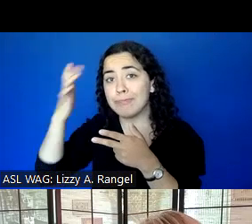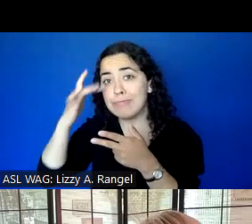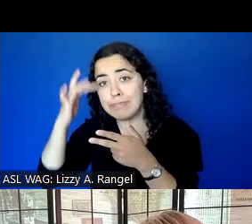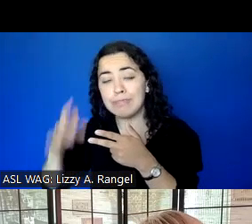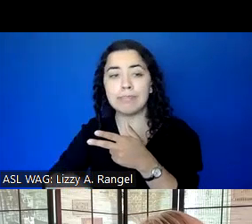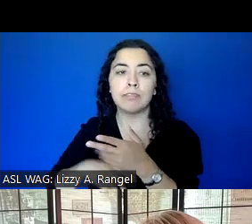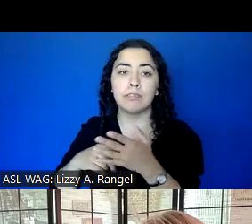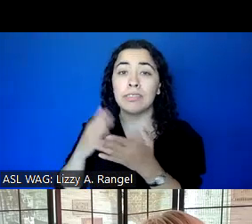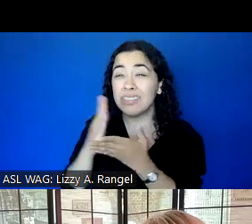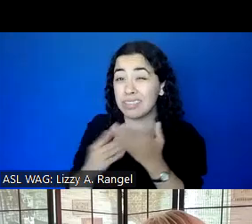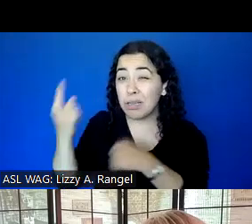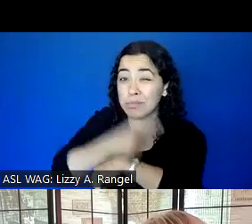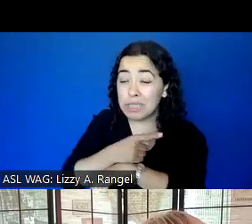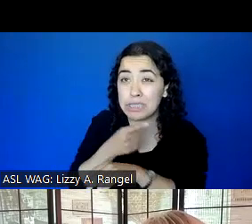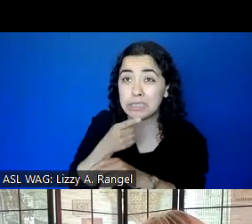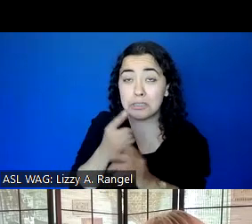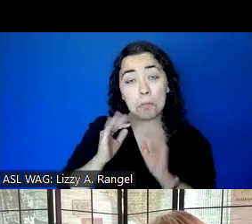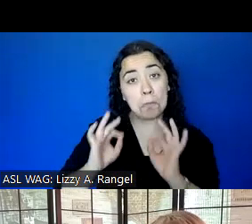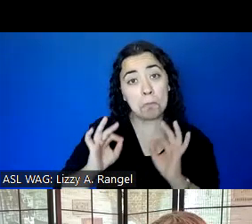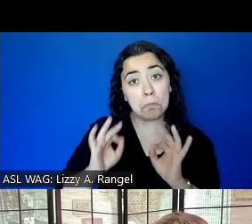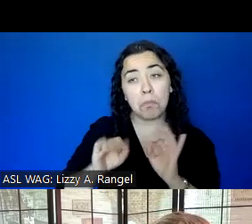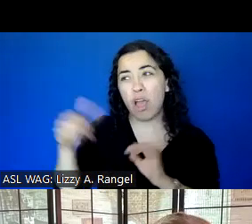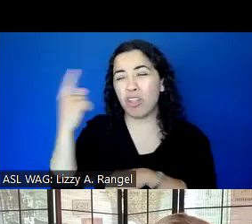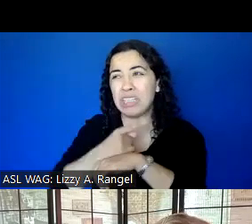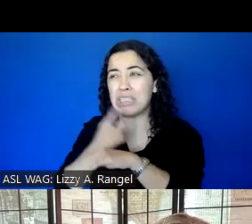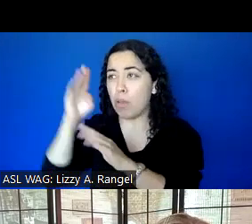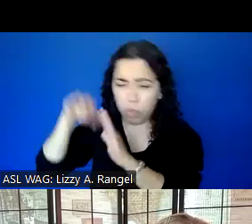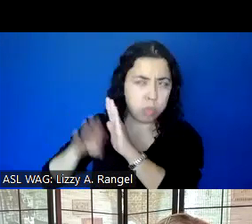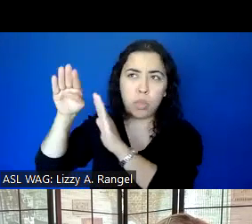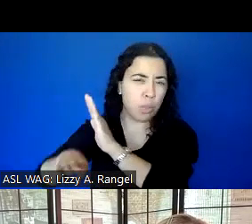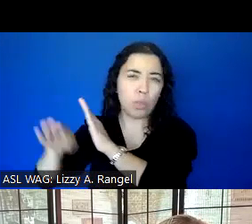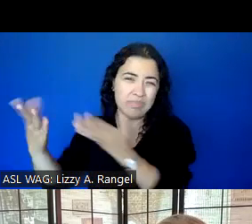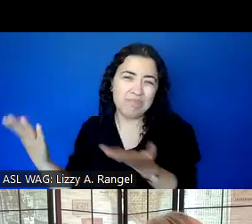These are people who live with disabilities 24 hours, 7 days a week, all the time.